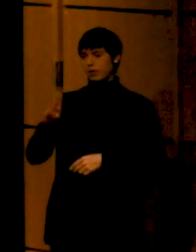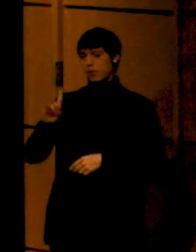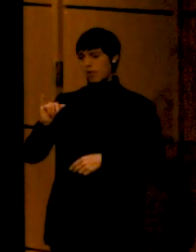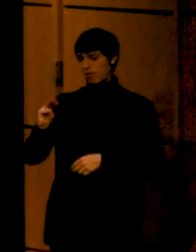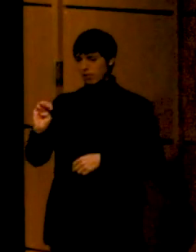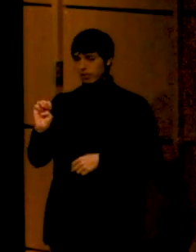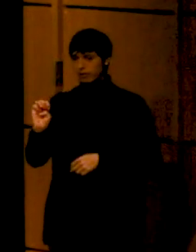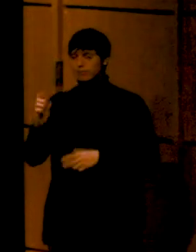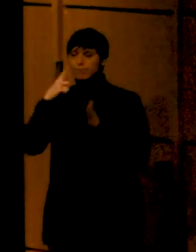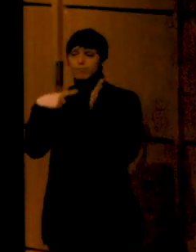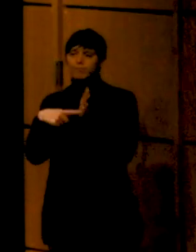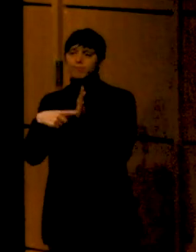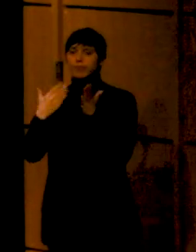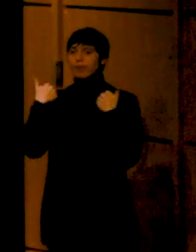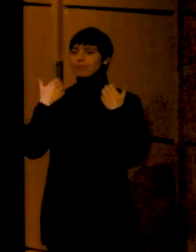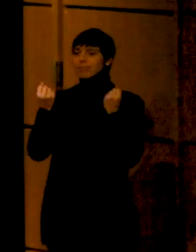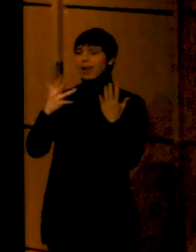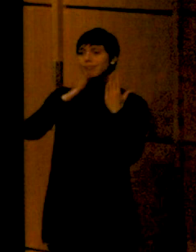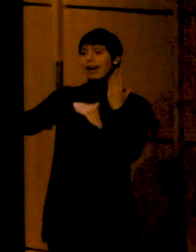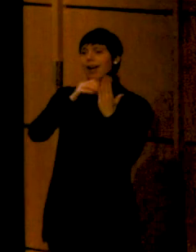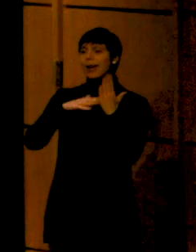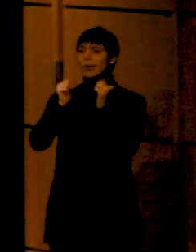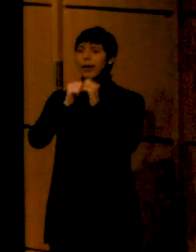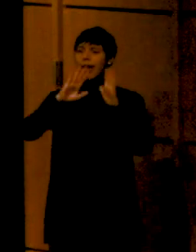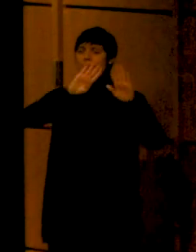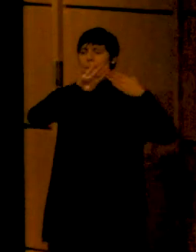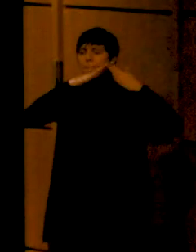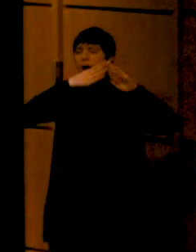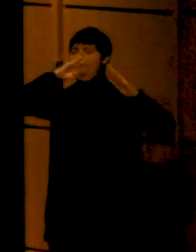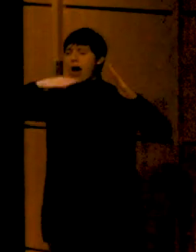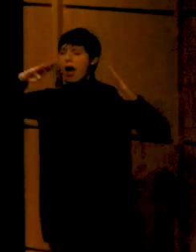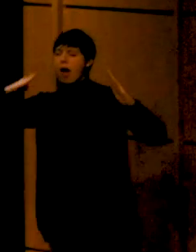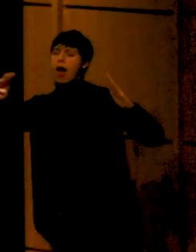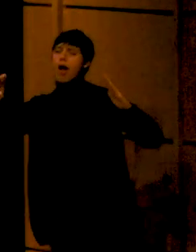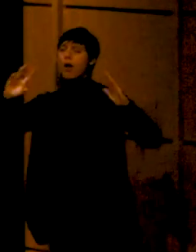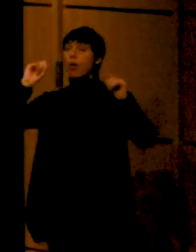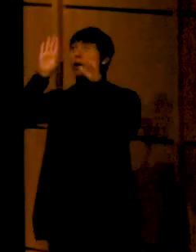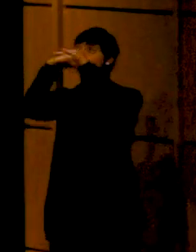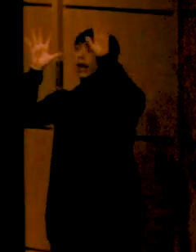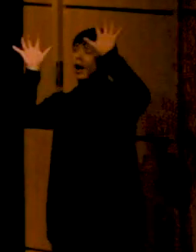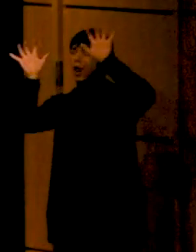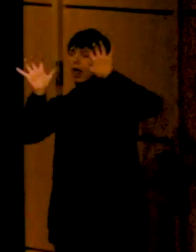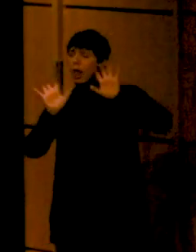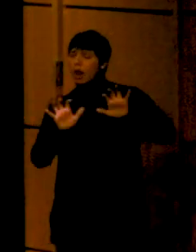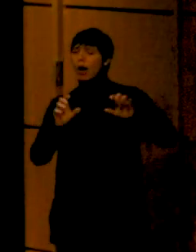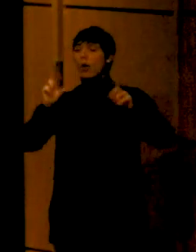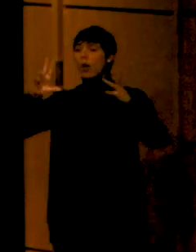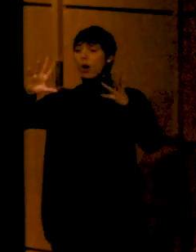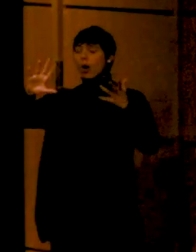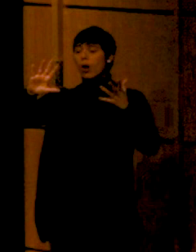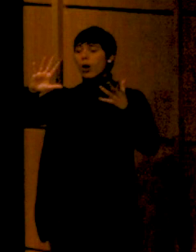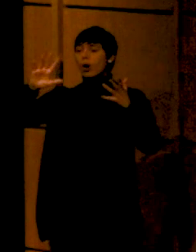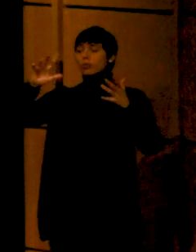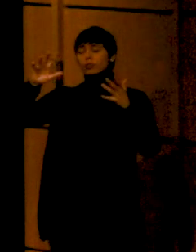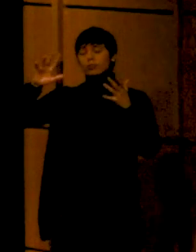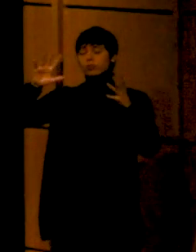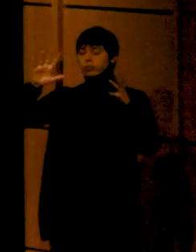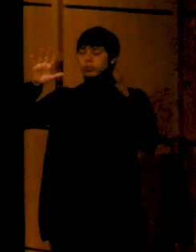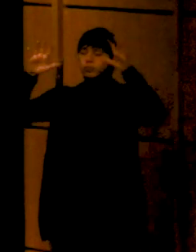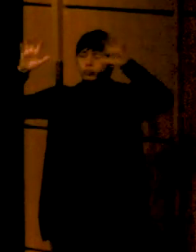view, the vast night sky, as well as violence stone worms and avalanches, and of course,